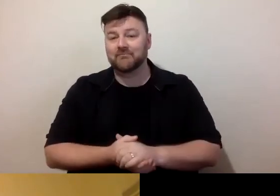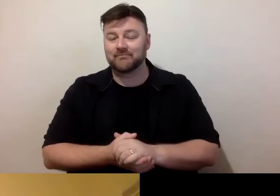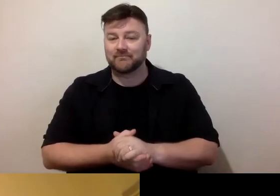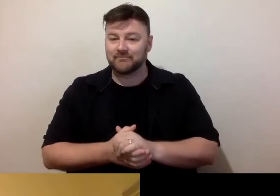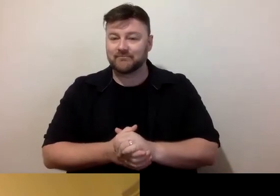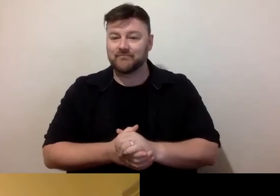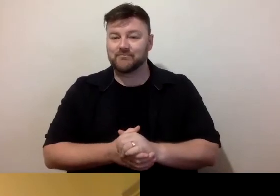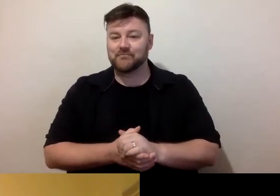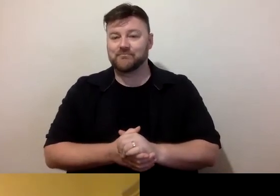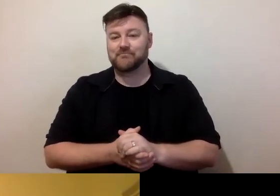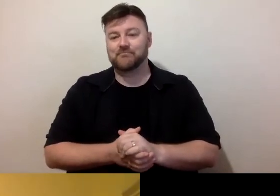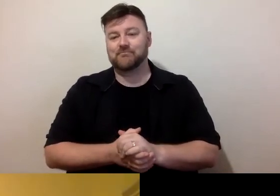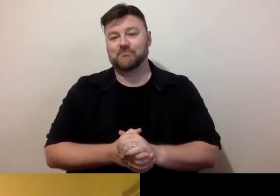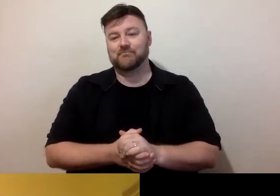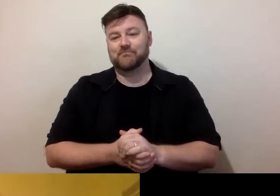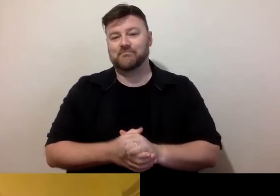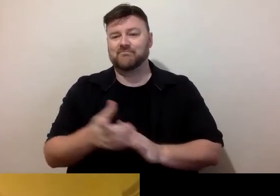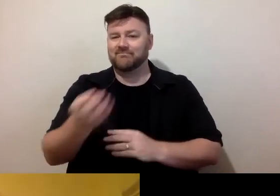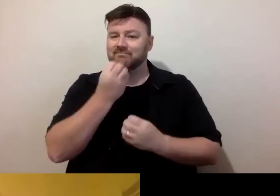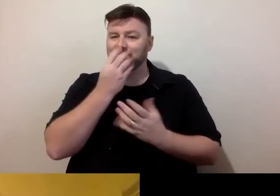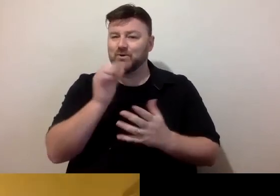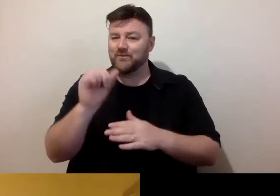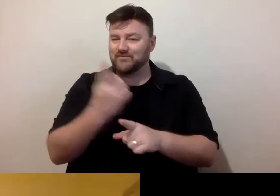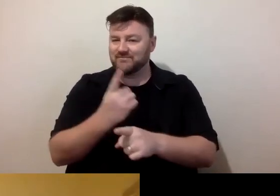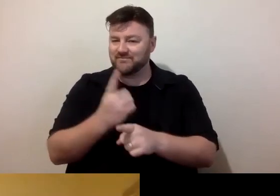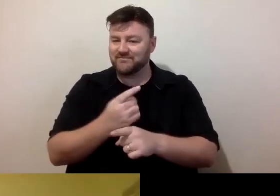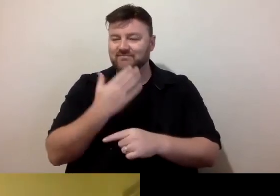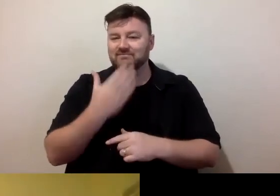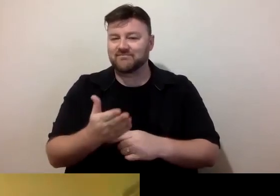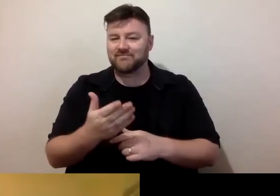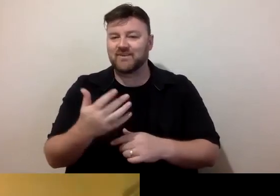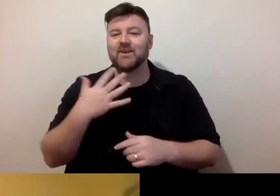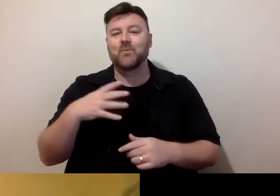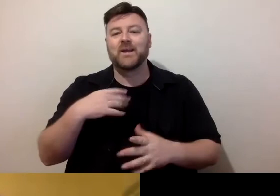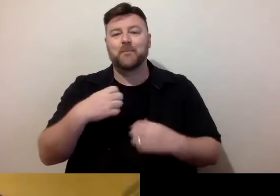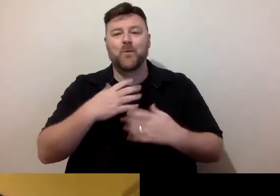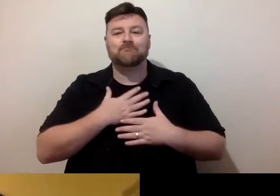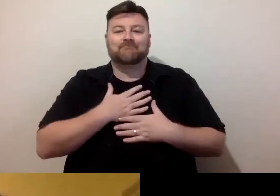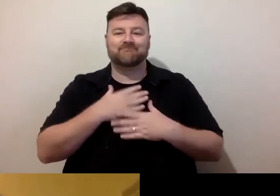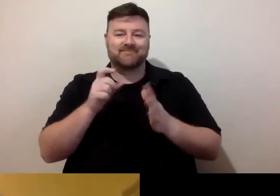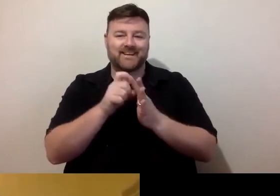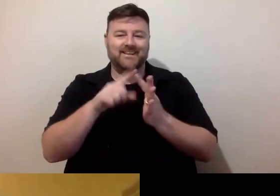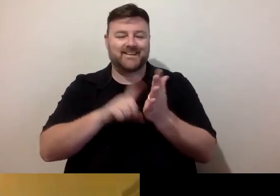I think we all need more delight! That's a great thing to have.